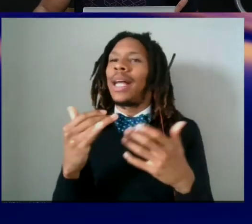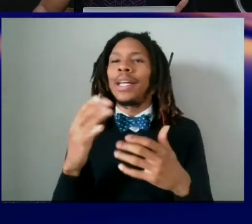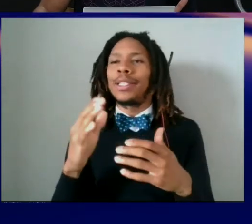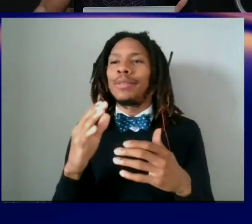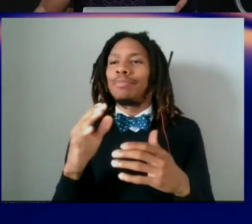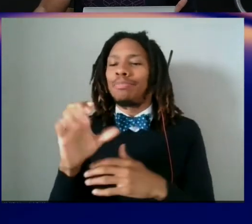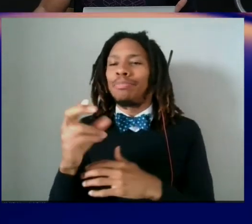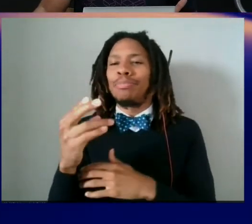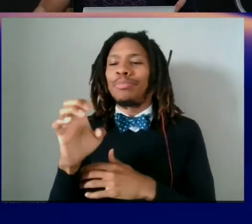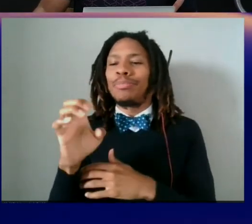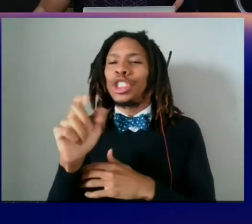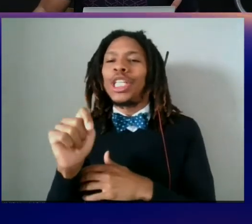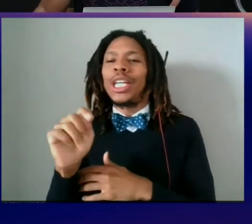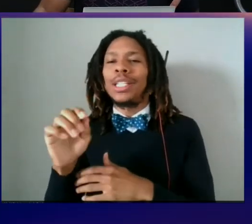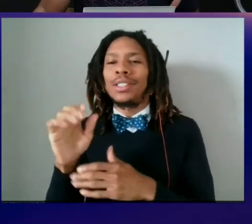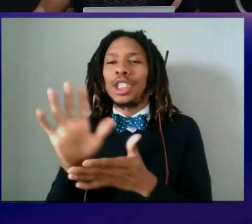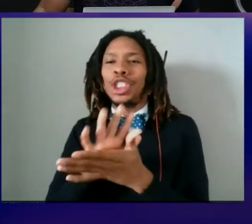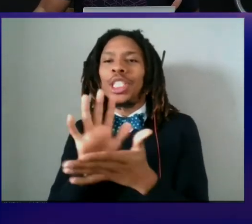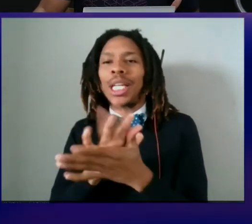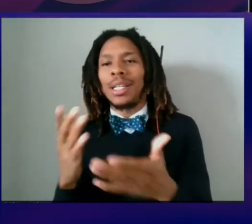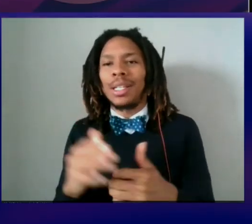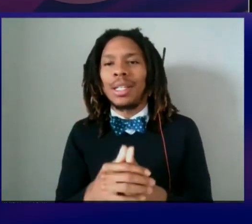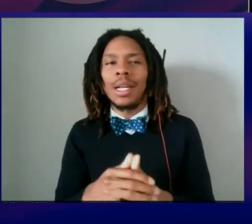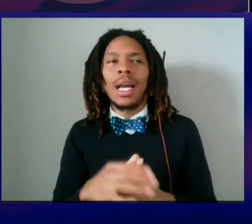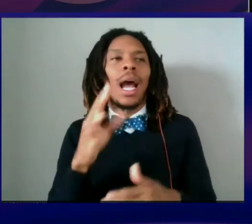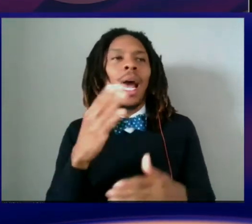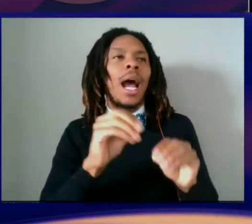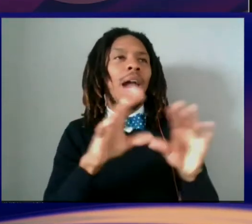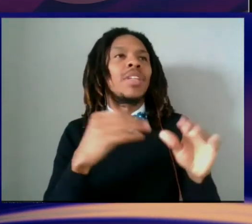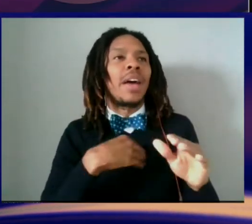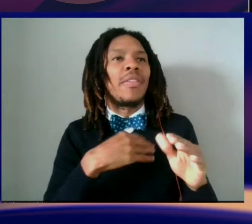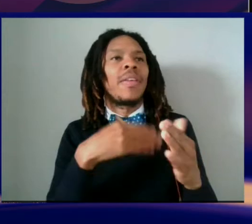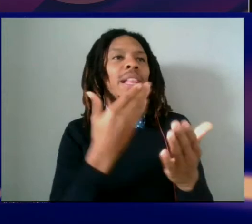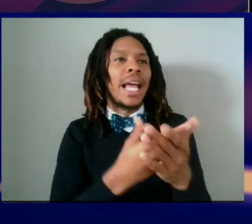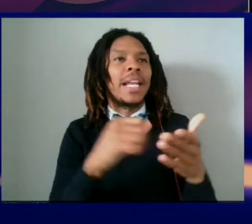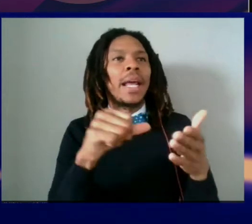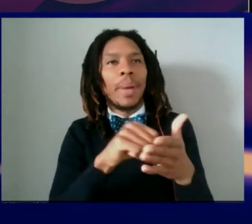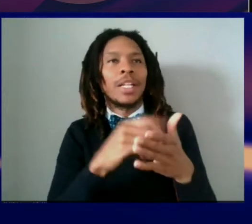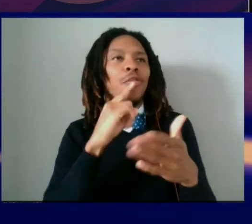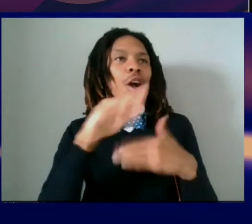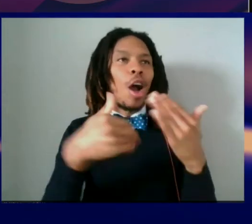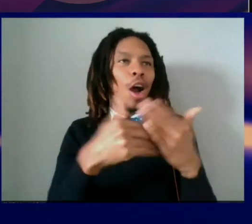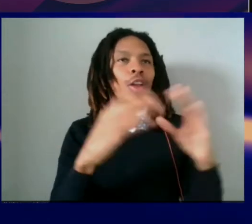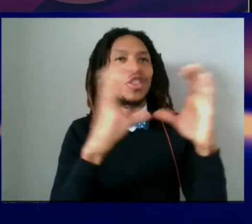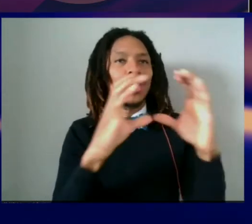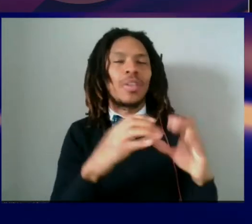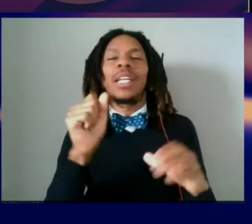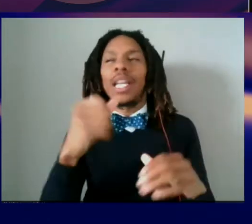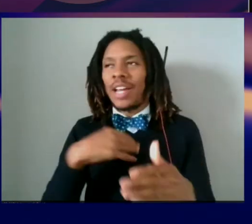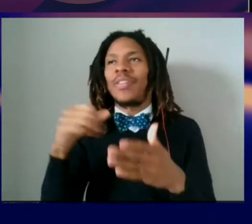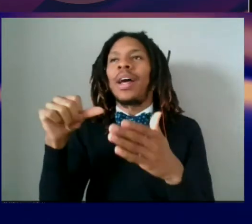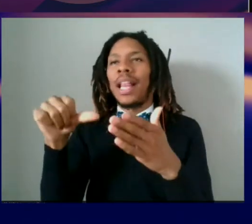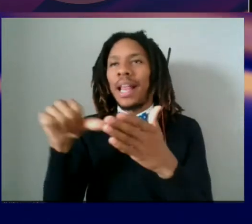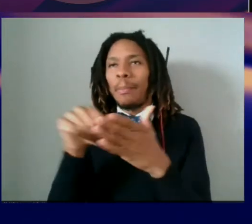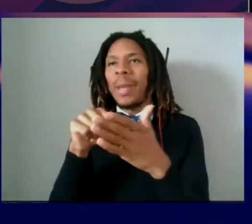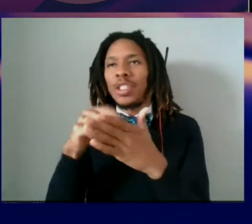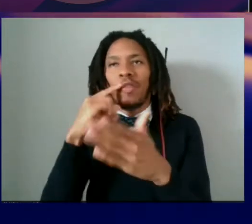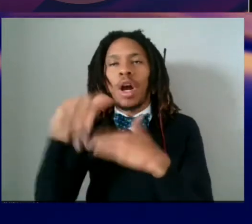Is it safe to assume there's obviously landing pages for all of the certifications? They're landing pages for all of them. So you can actually go here, get certified,